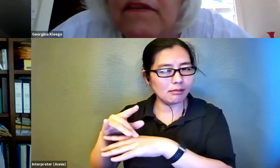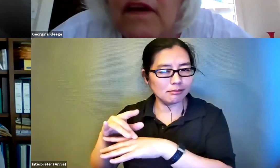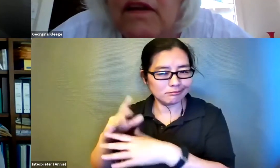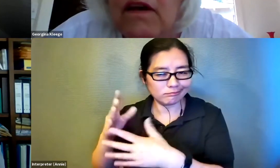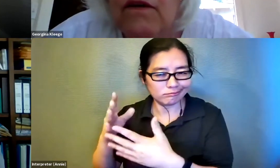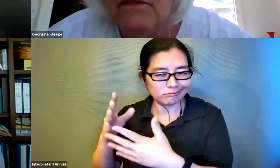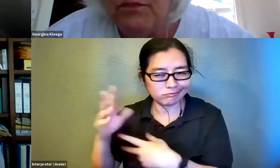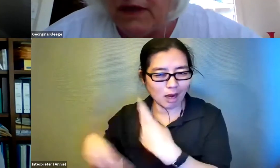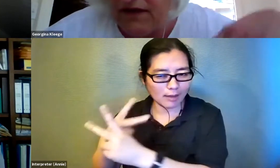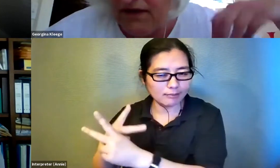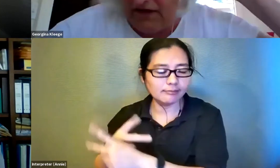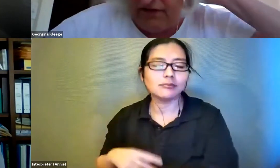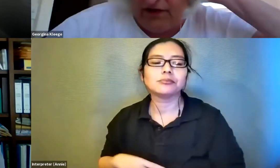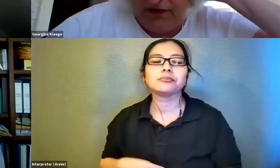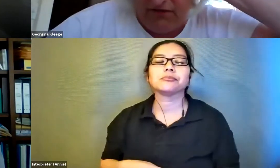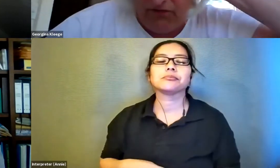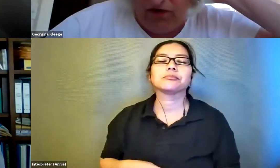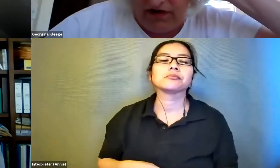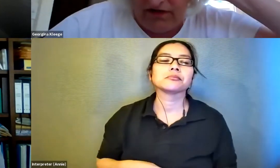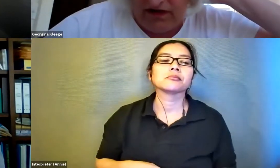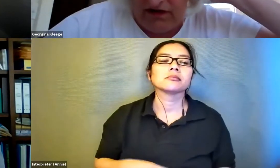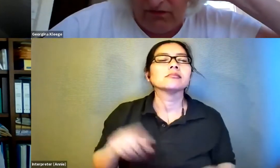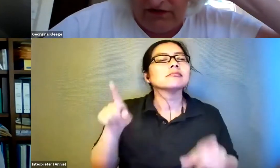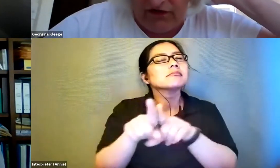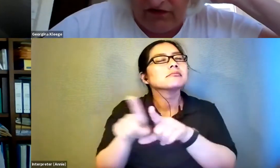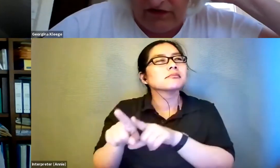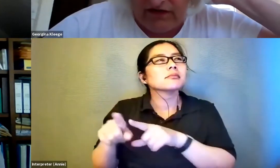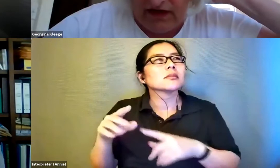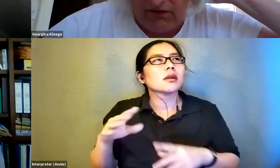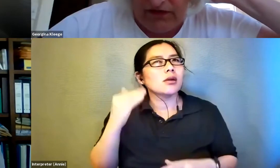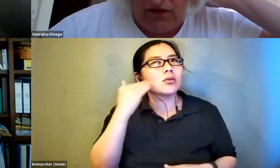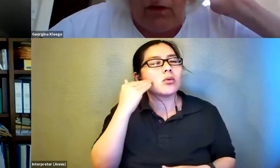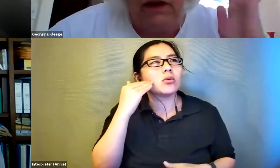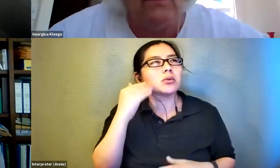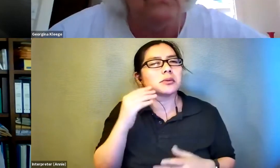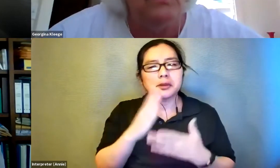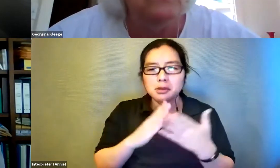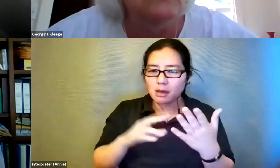is I know there's been a certain amount of research done with audio description